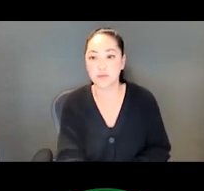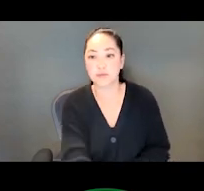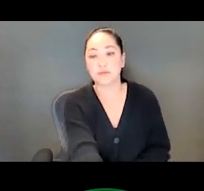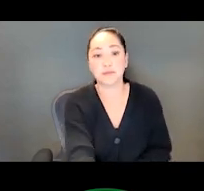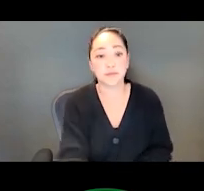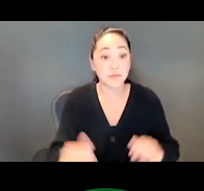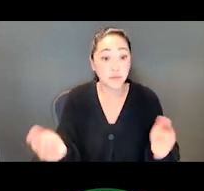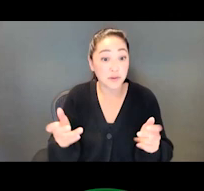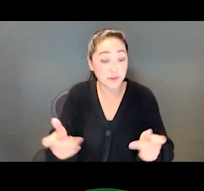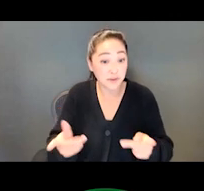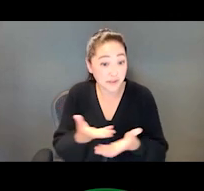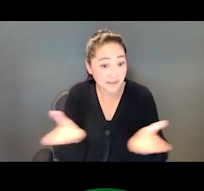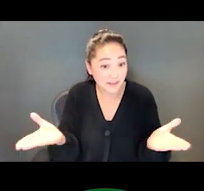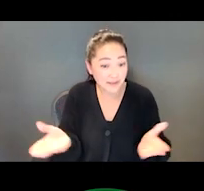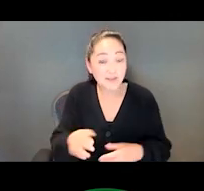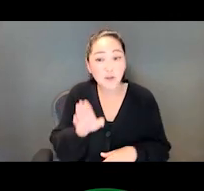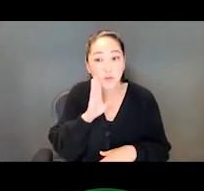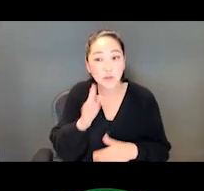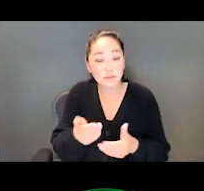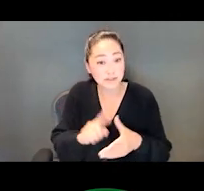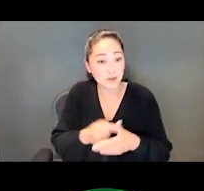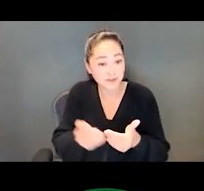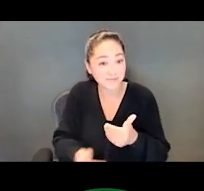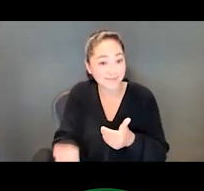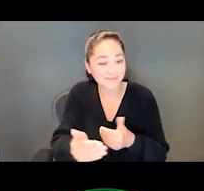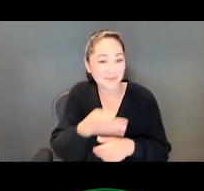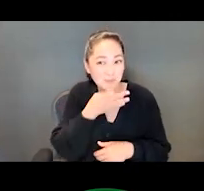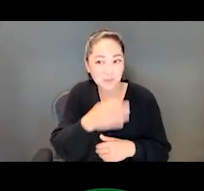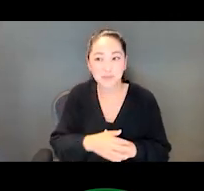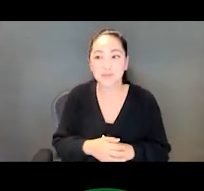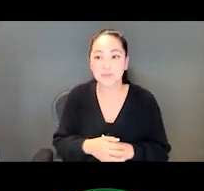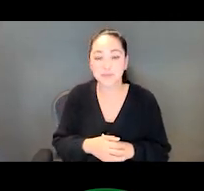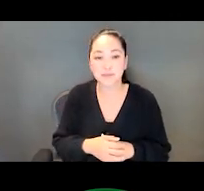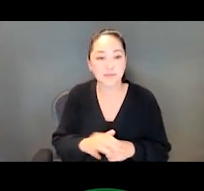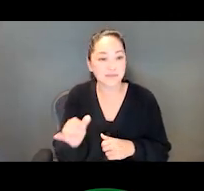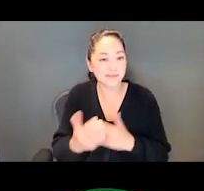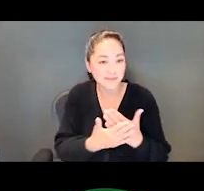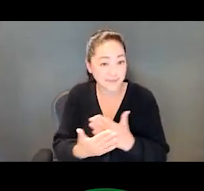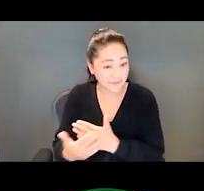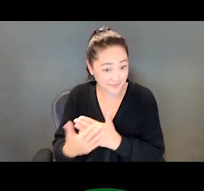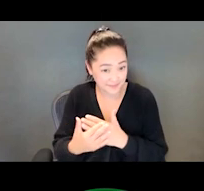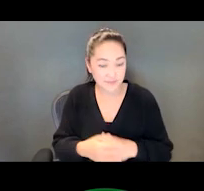Welcome back everyone. We will be starting the next session shortly. Just a reminder.